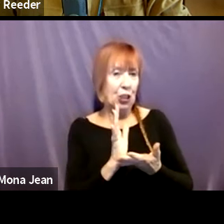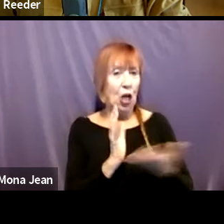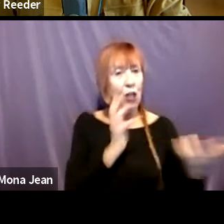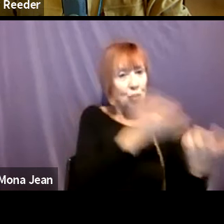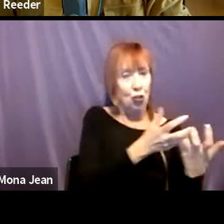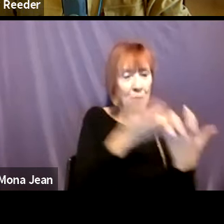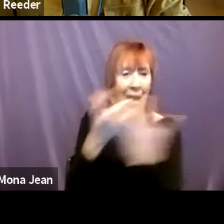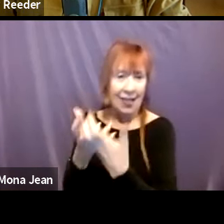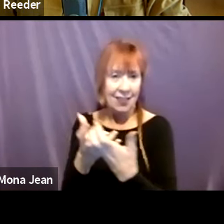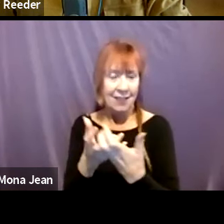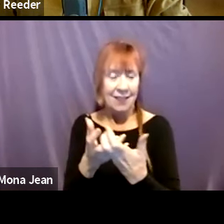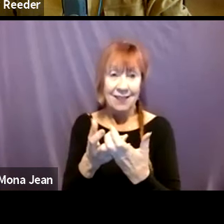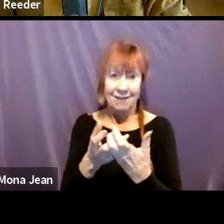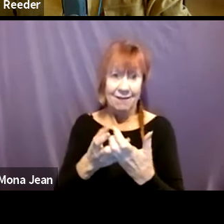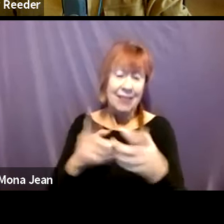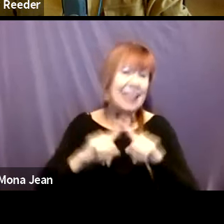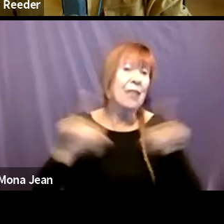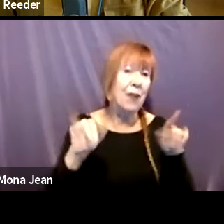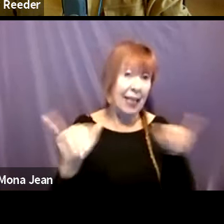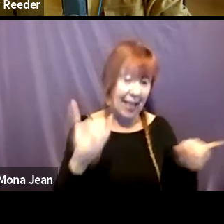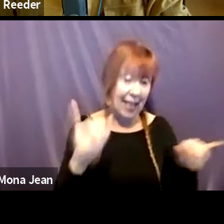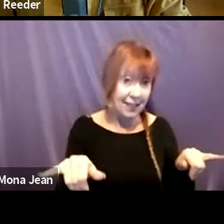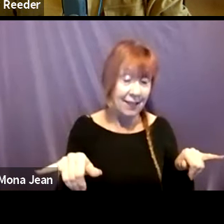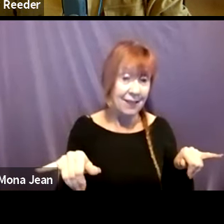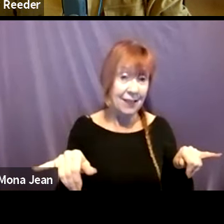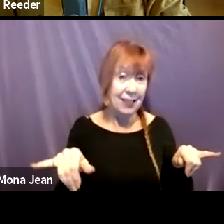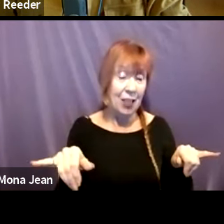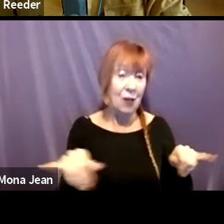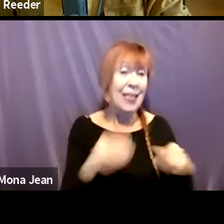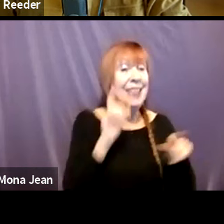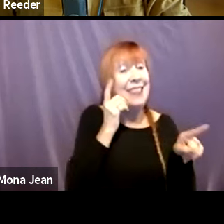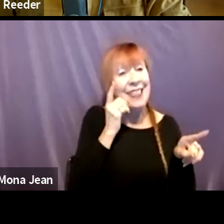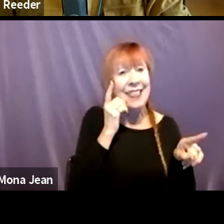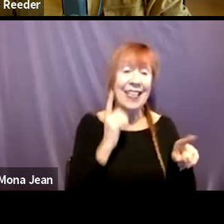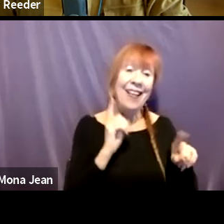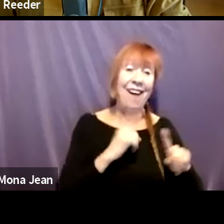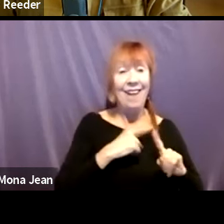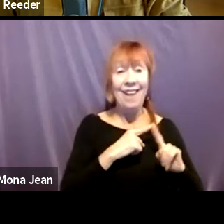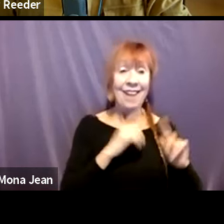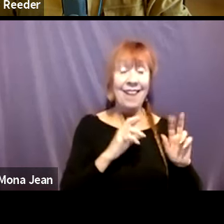And if it's in that light, you know, where you're pitching the two different networks,